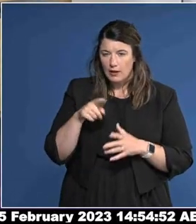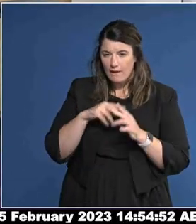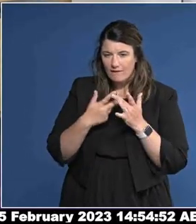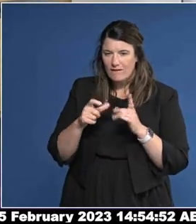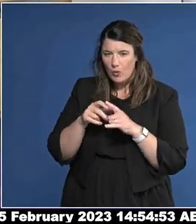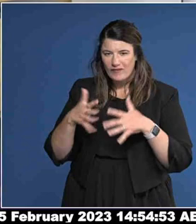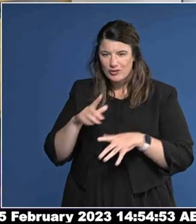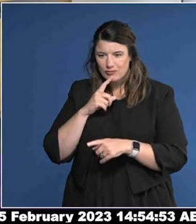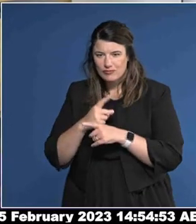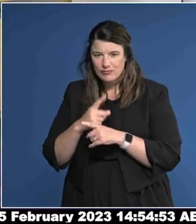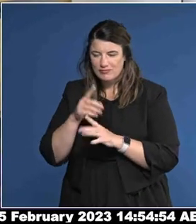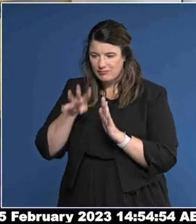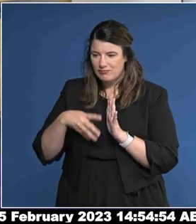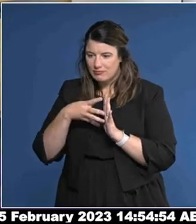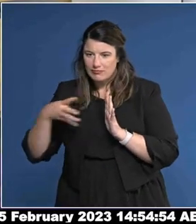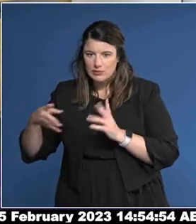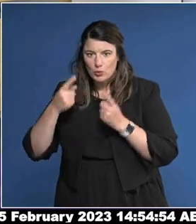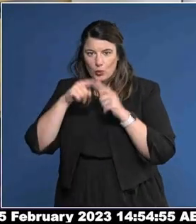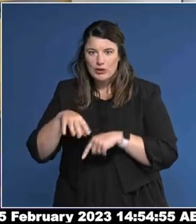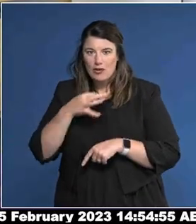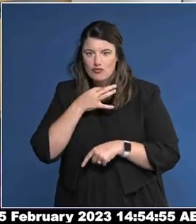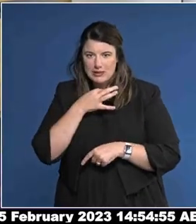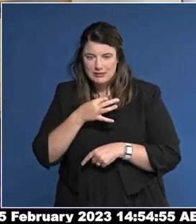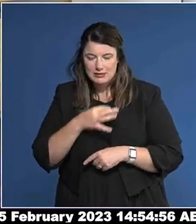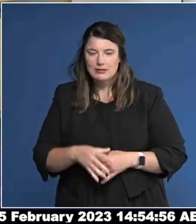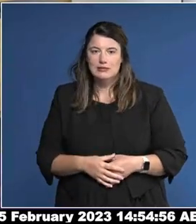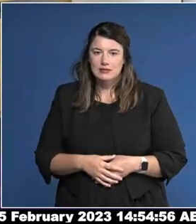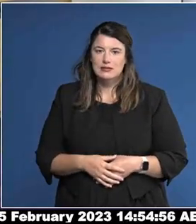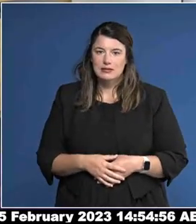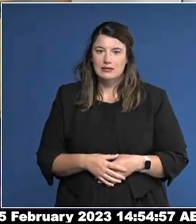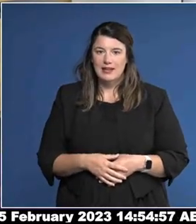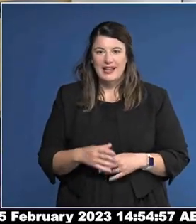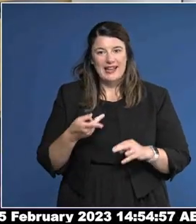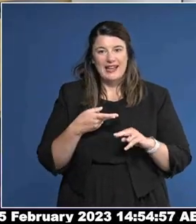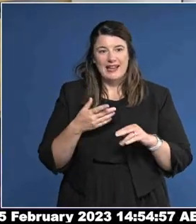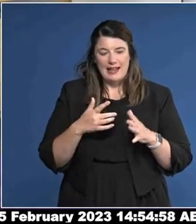I think it's something that, in the broader corporate world, ASIC is quite fond of risk